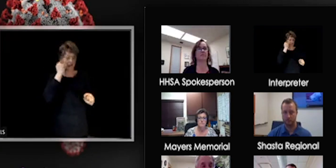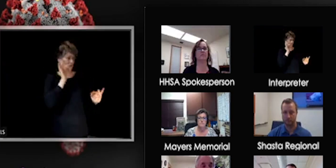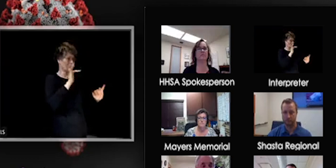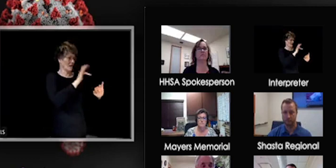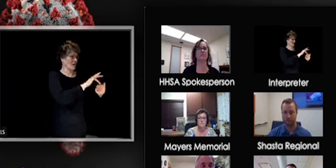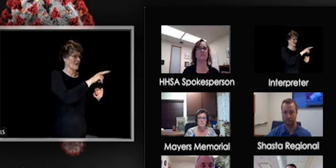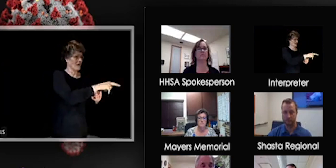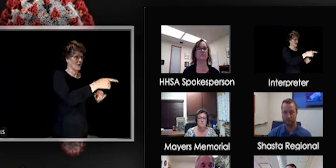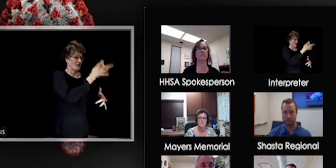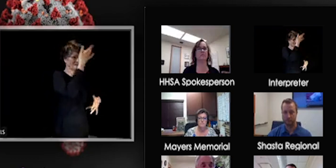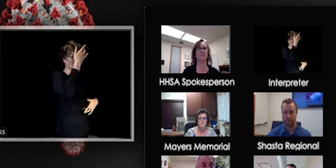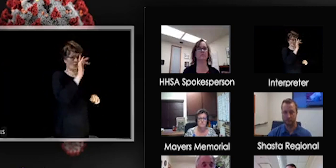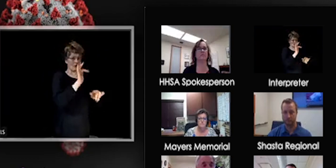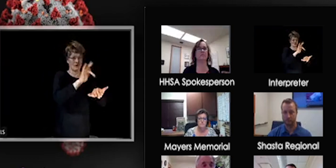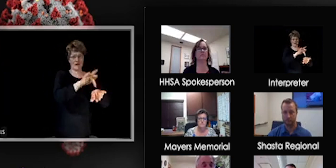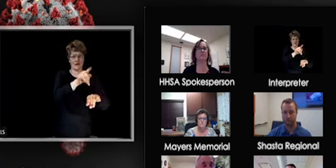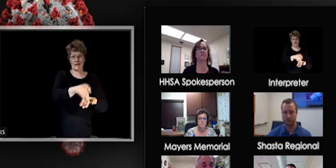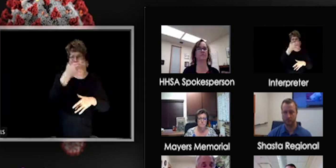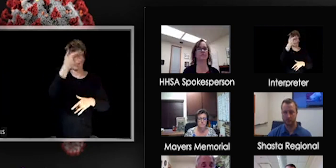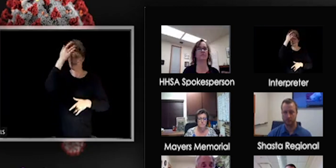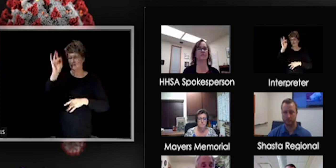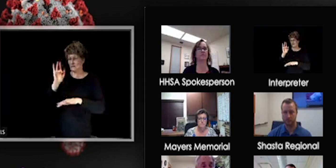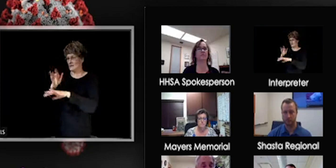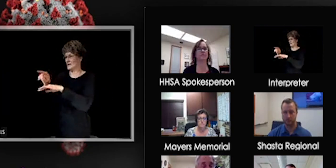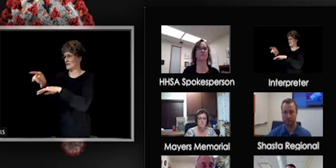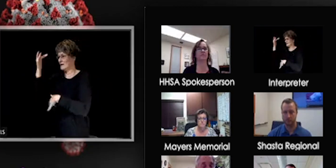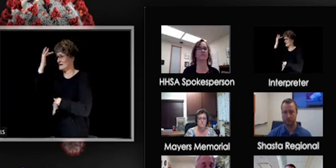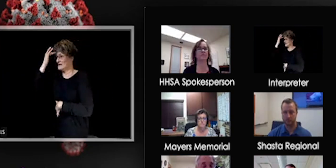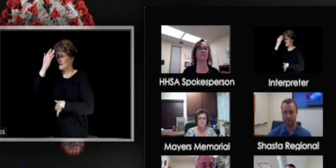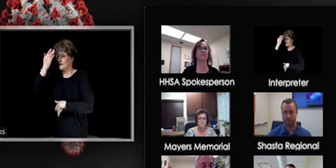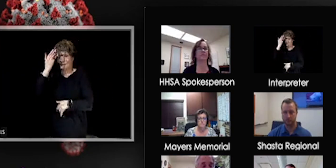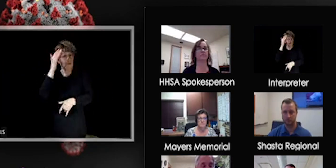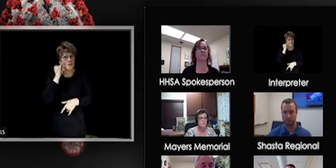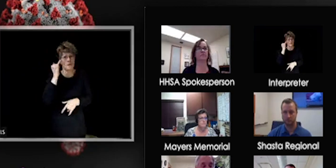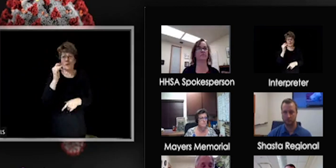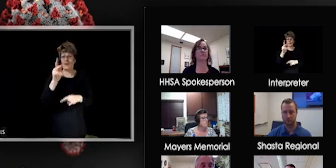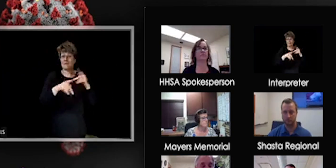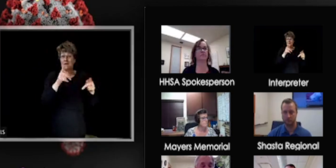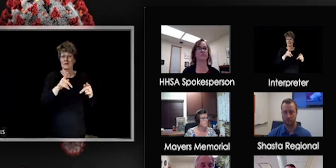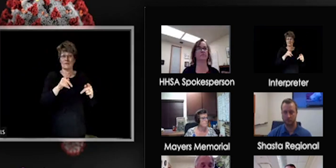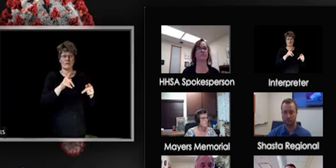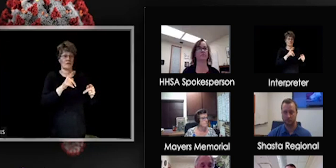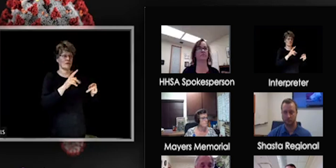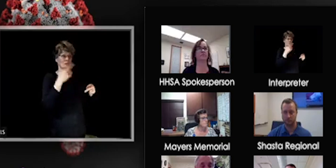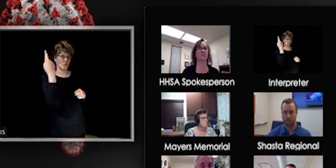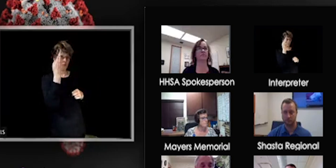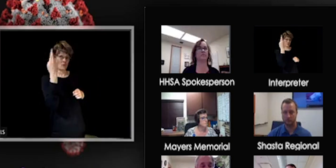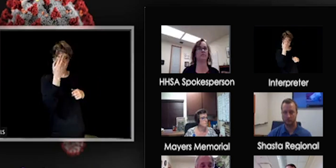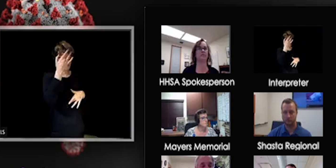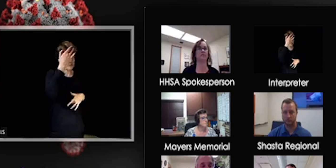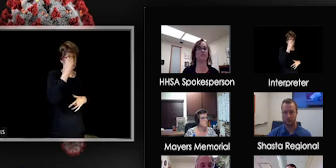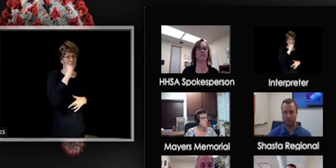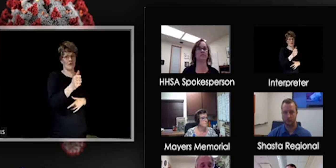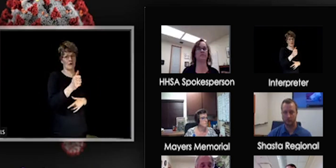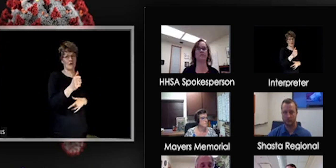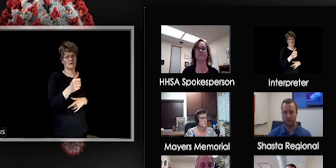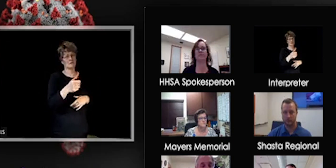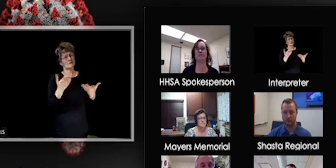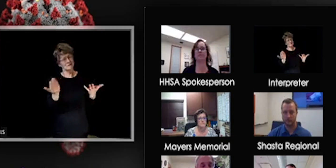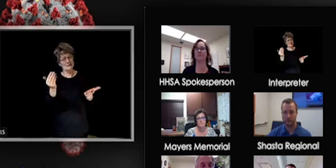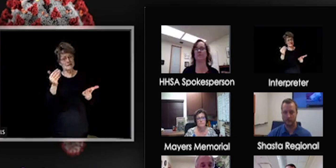did arise from the rodeo. So, I guess my message is, again, large gatherings like that are